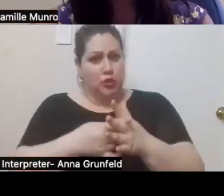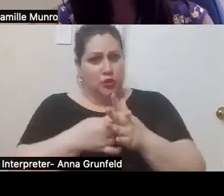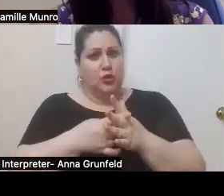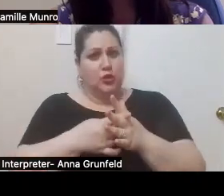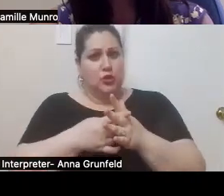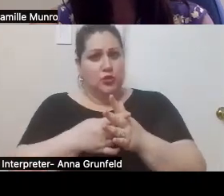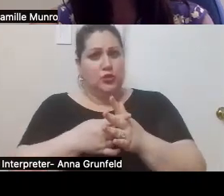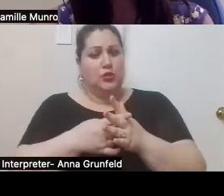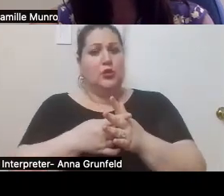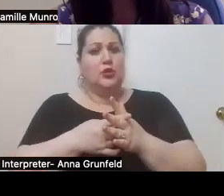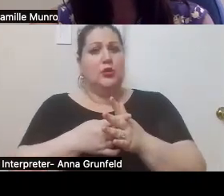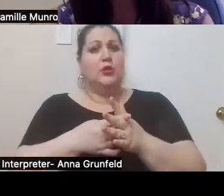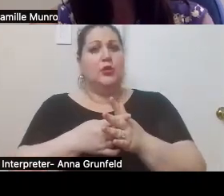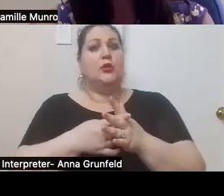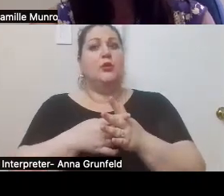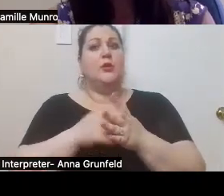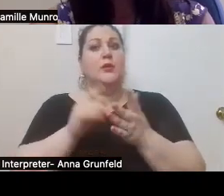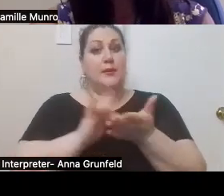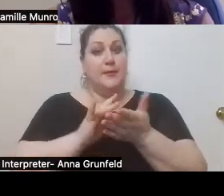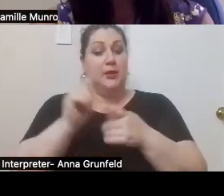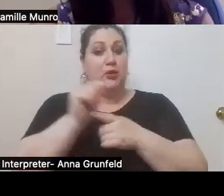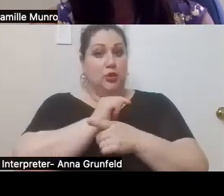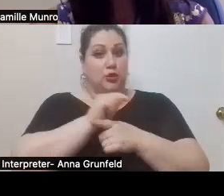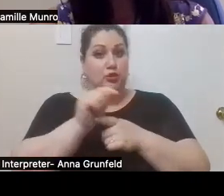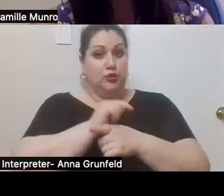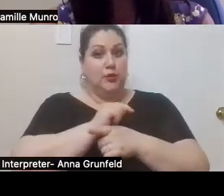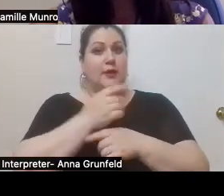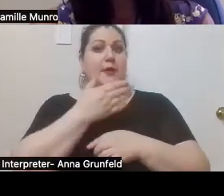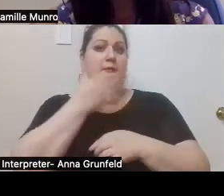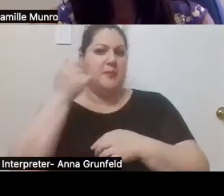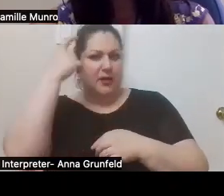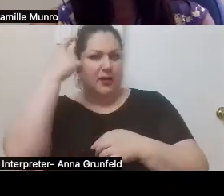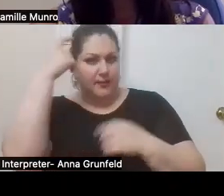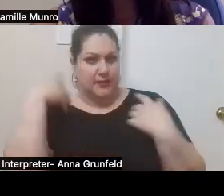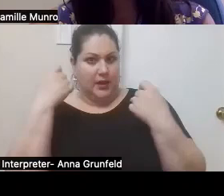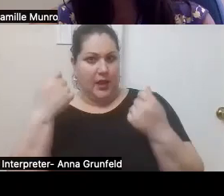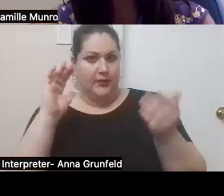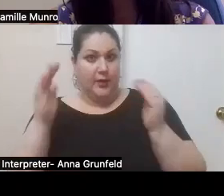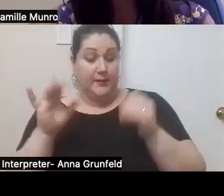And in 2018, the Canadian Medical Association released survey results